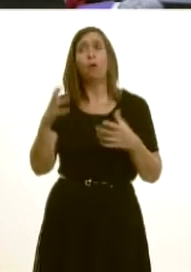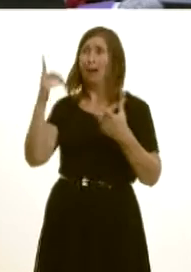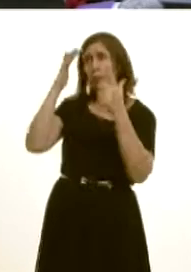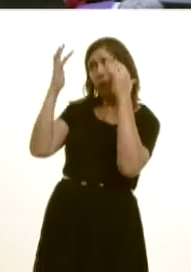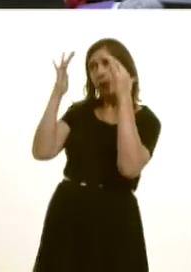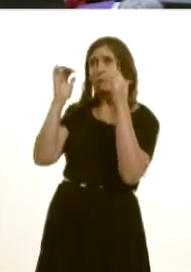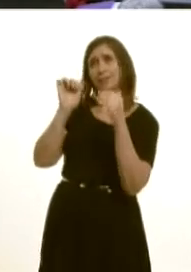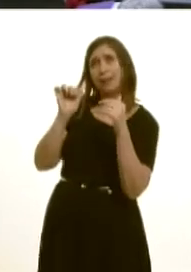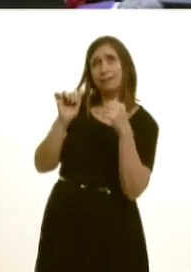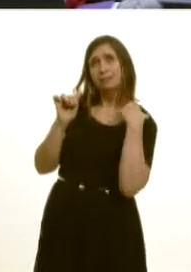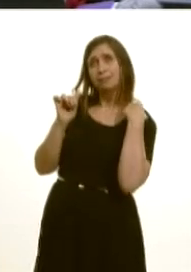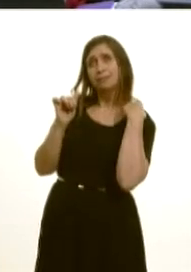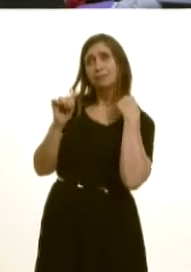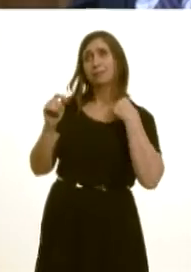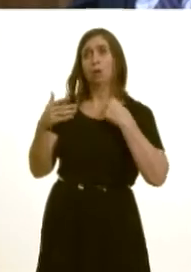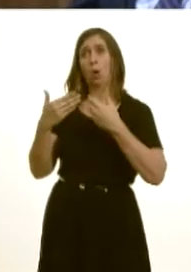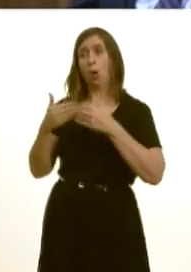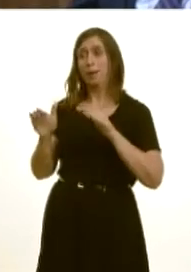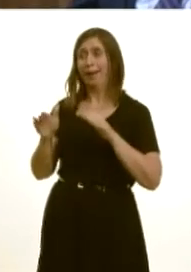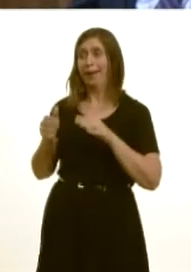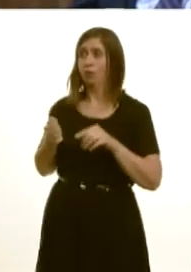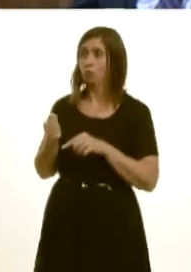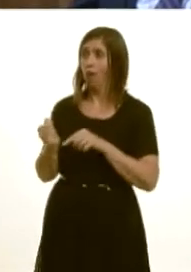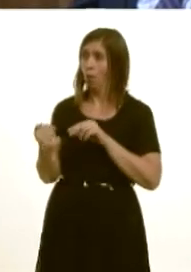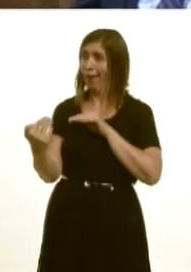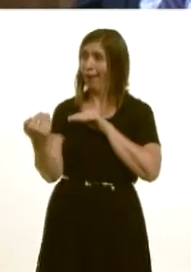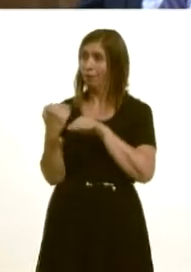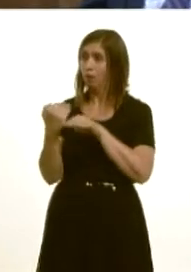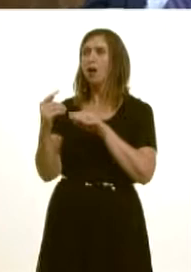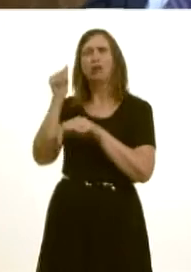would have to be made for reopening the line. I am aware of it and the level crossing that